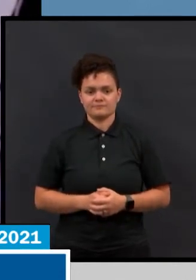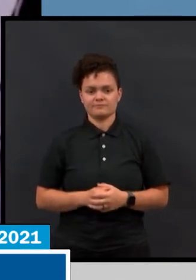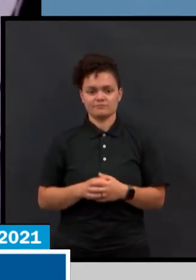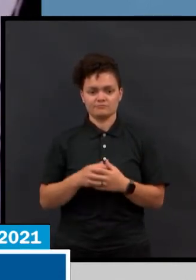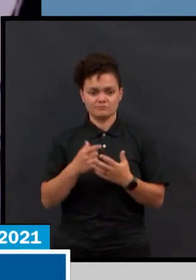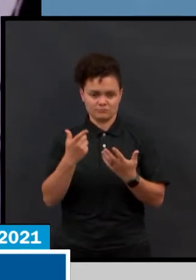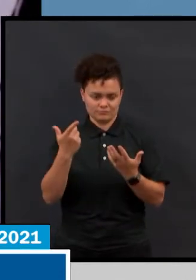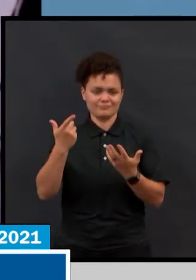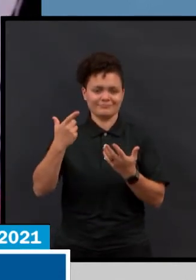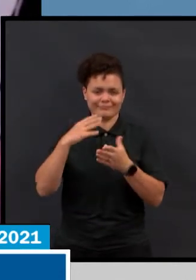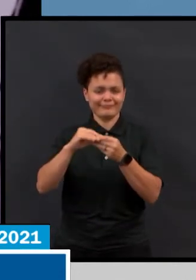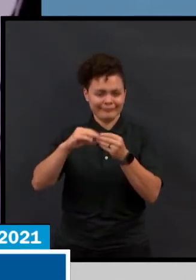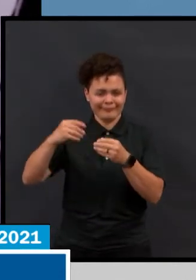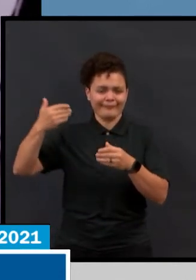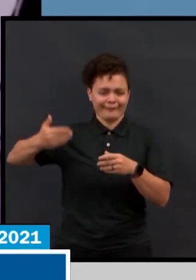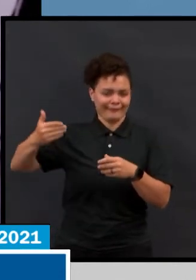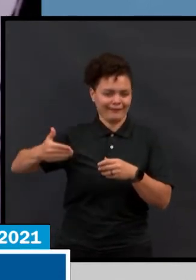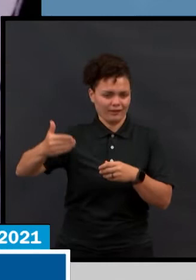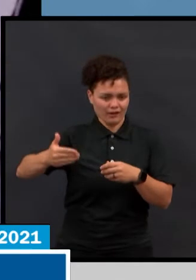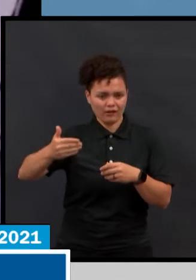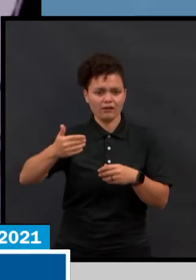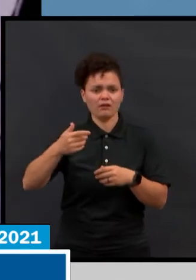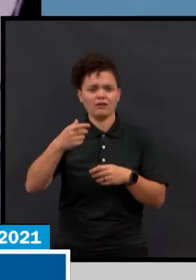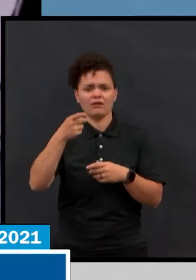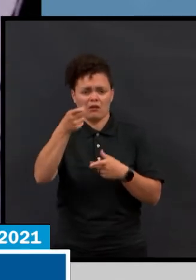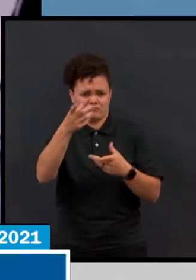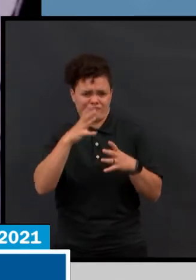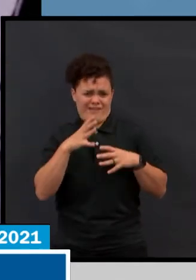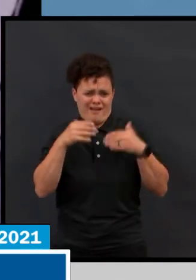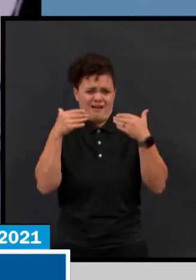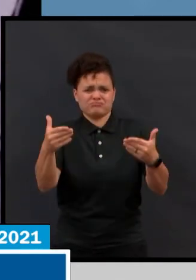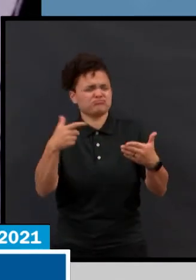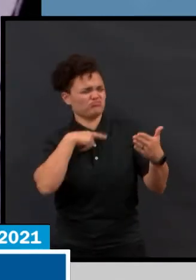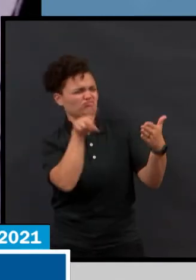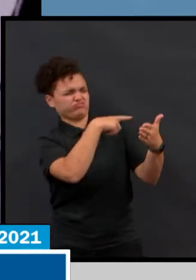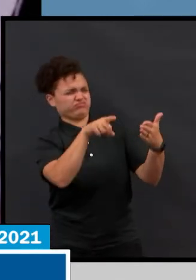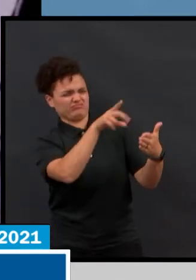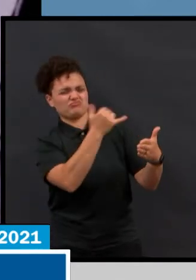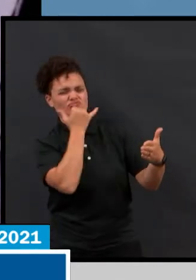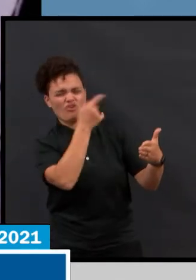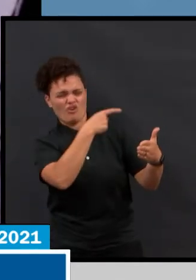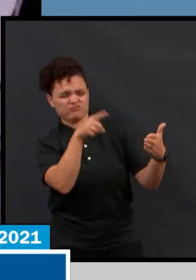be critical i mean you can criticize but it is also about respect you want to be respectful